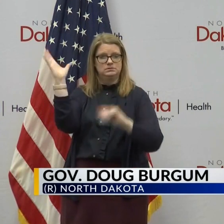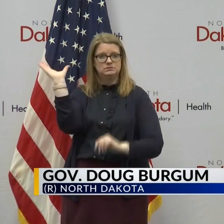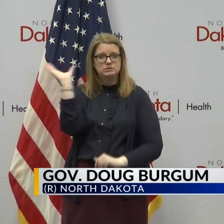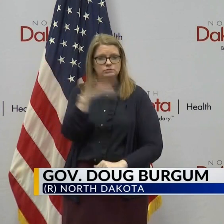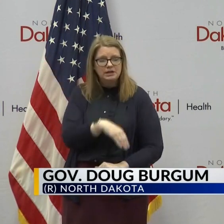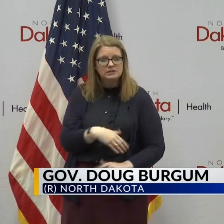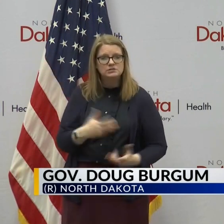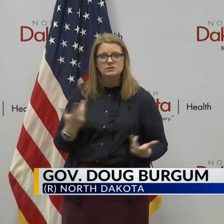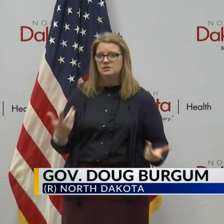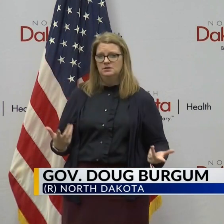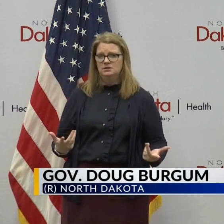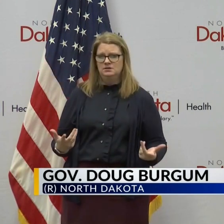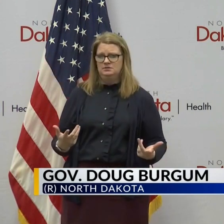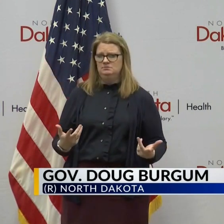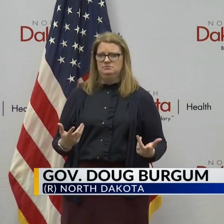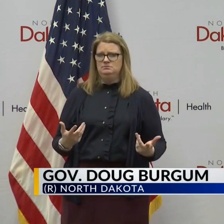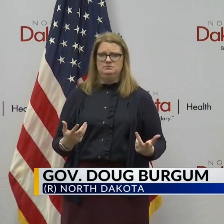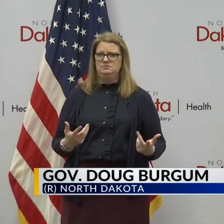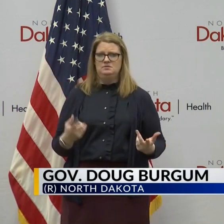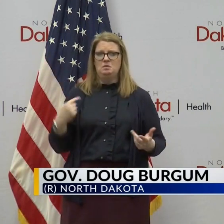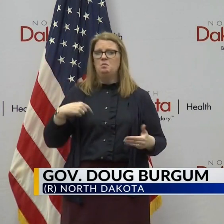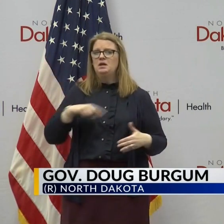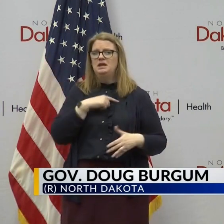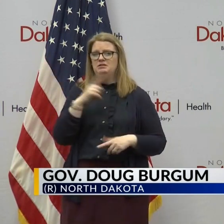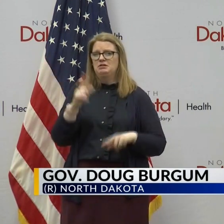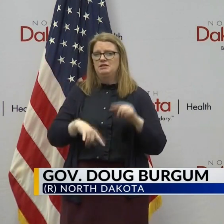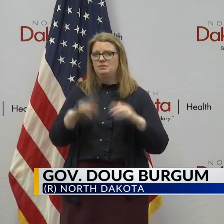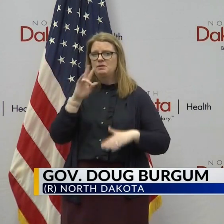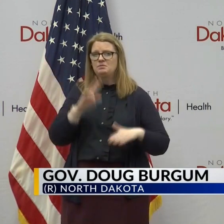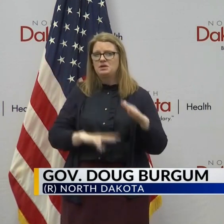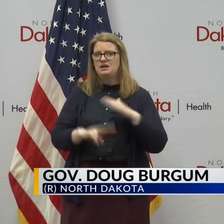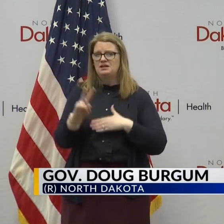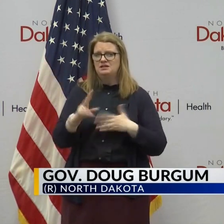VERY RARE A BLACK SWAN, IT'S